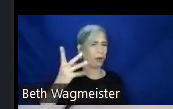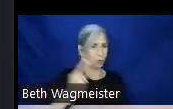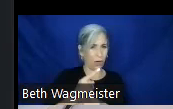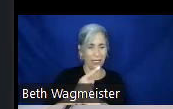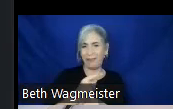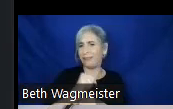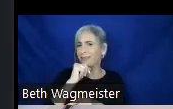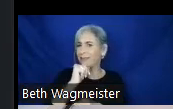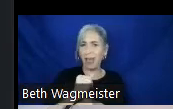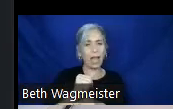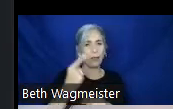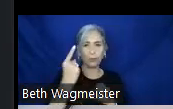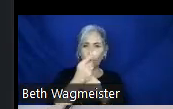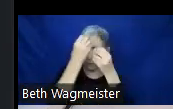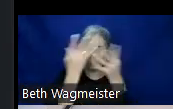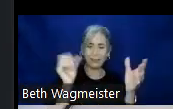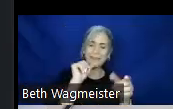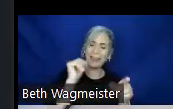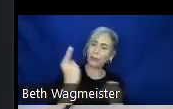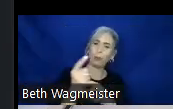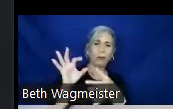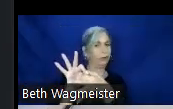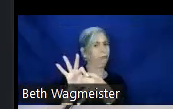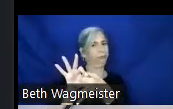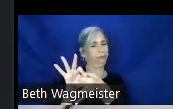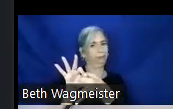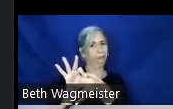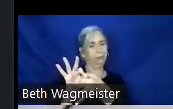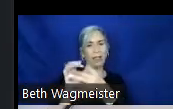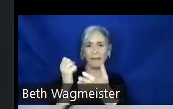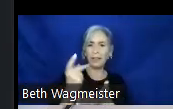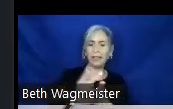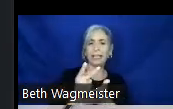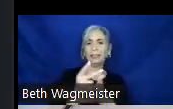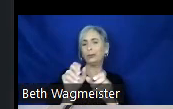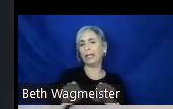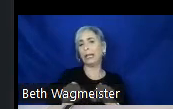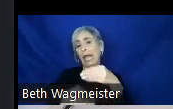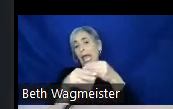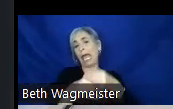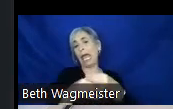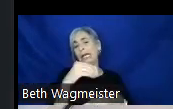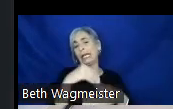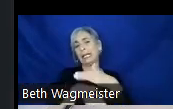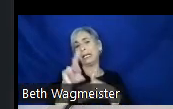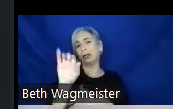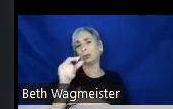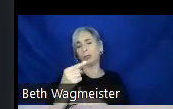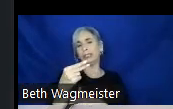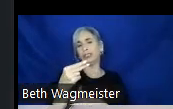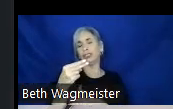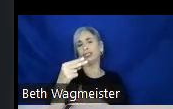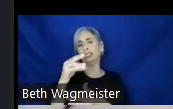the right information and relationships. So those sorts of validations we can add in